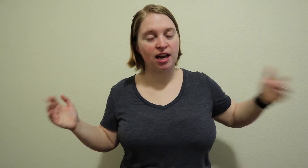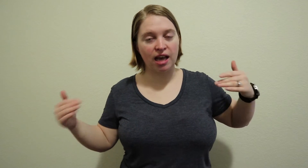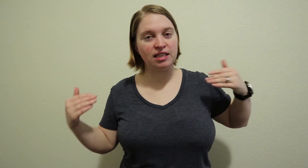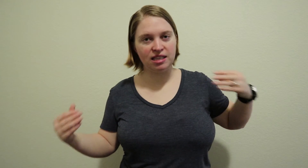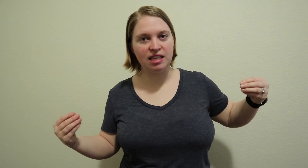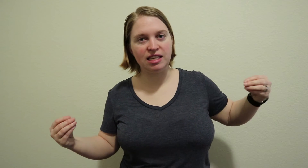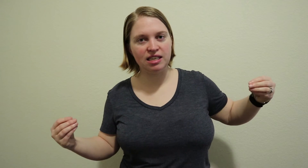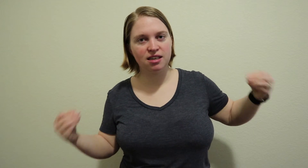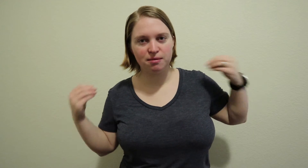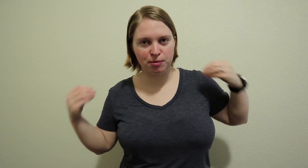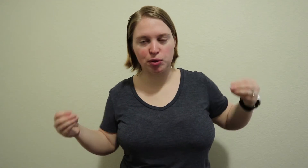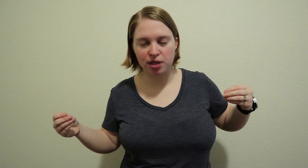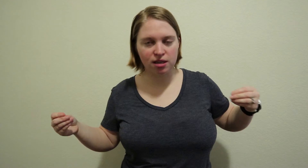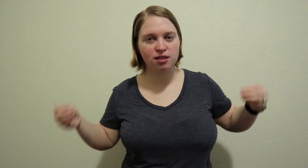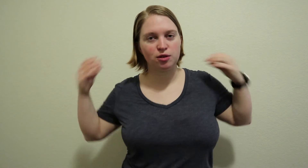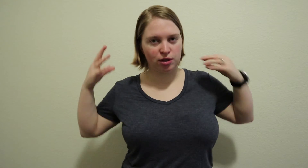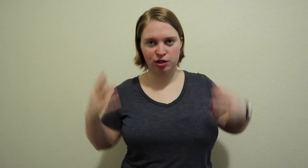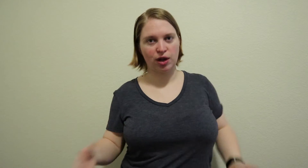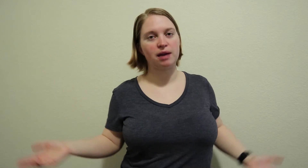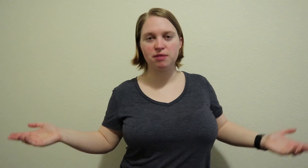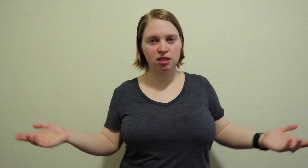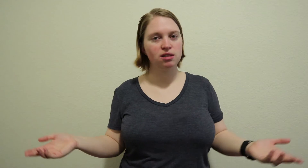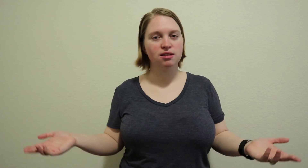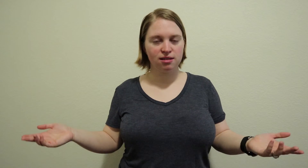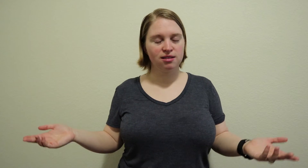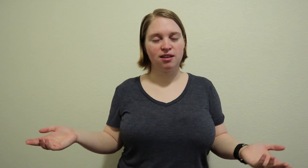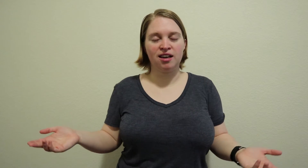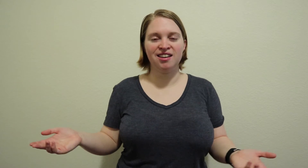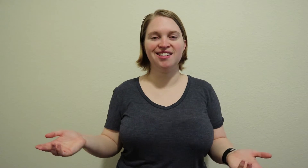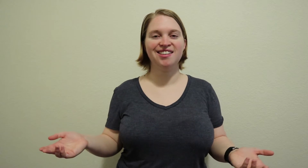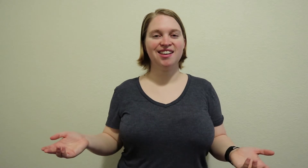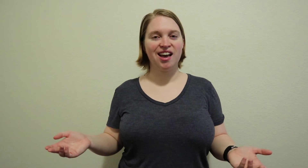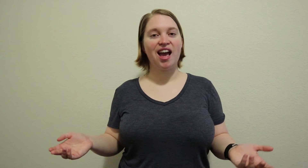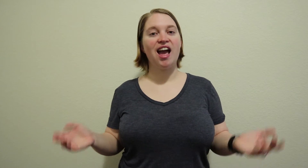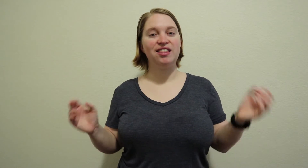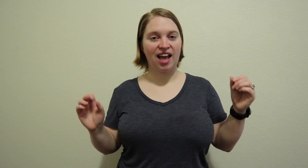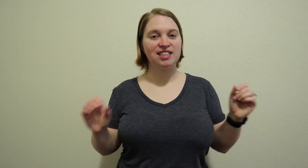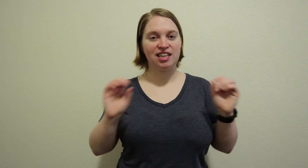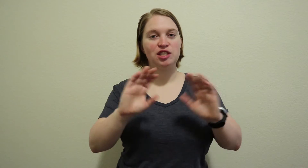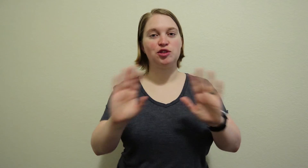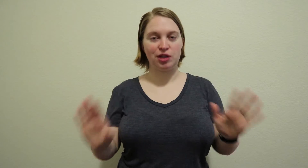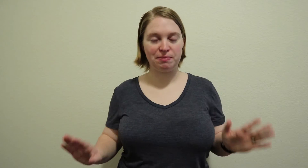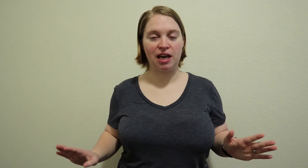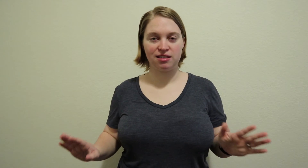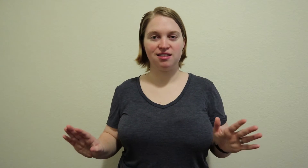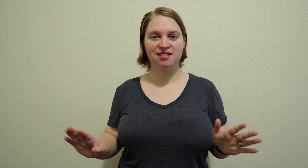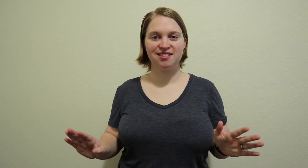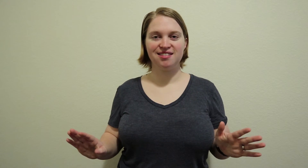and I need music to distract me and that's an extreme case